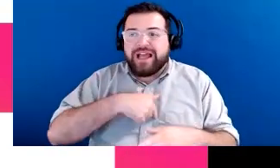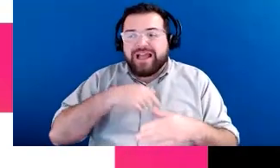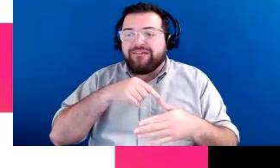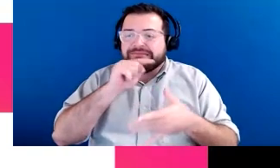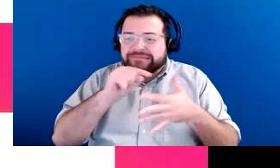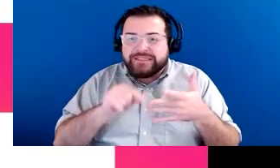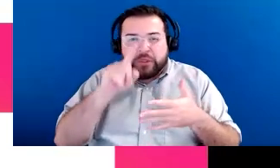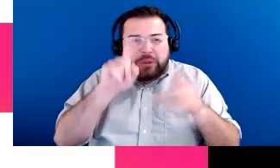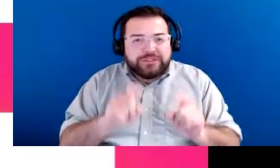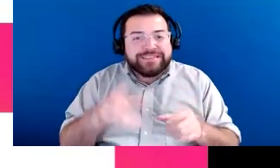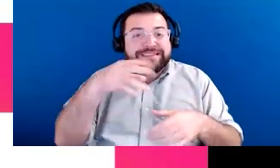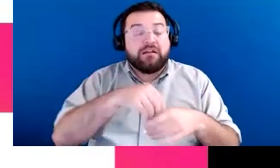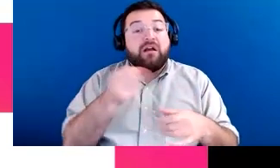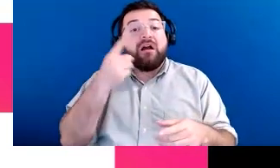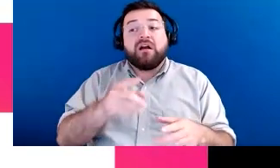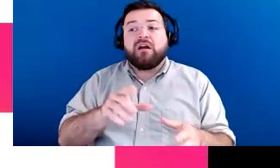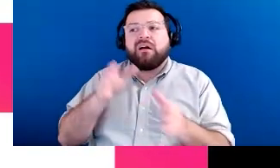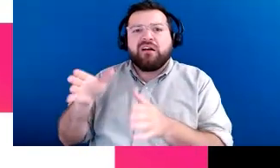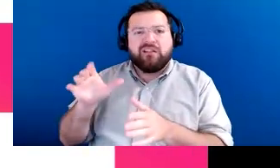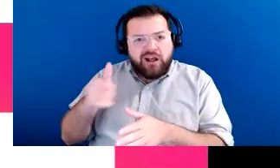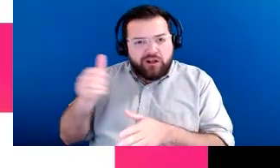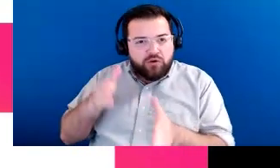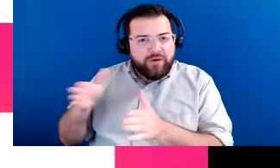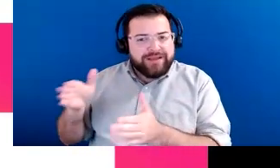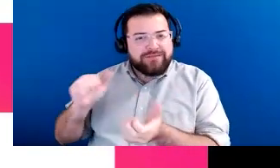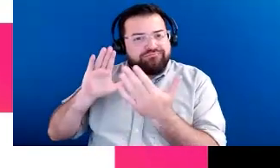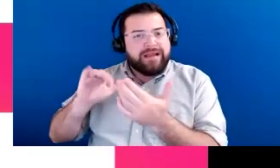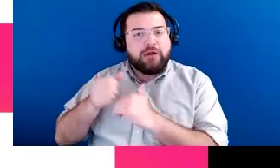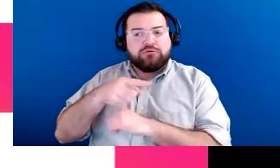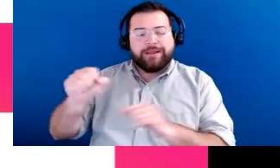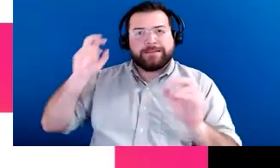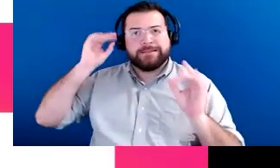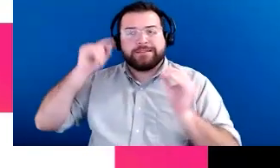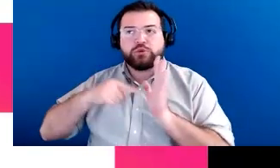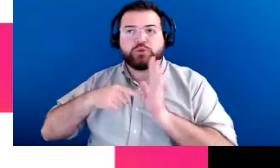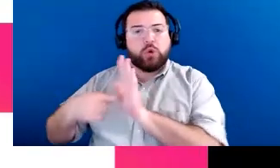Remember, there are other ways for you to consider or show RSI in your course.